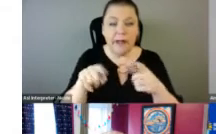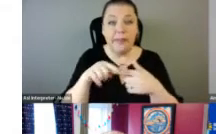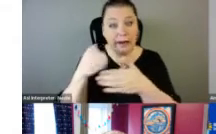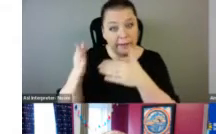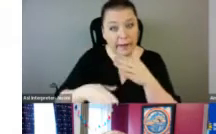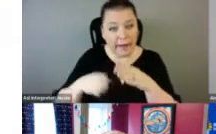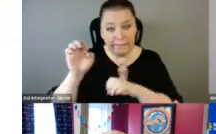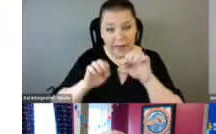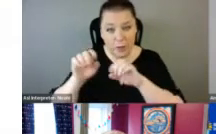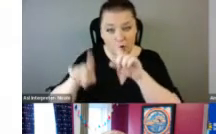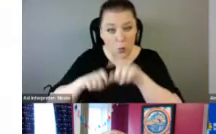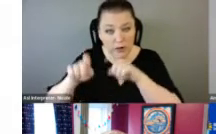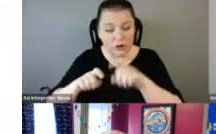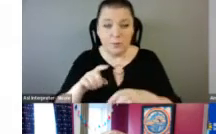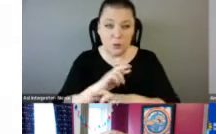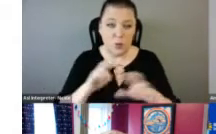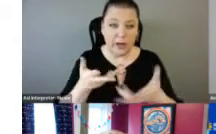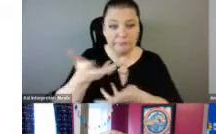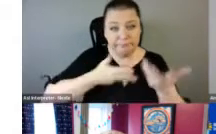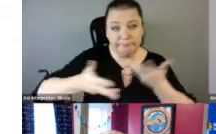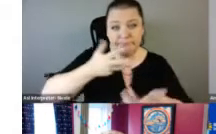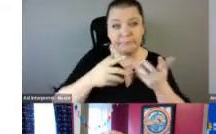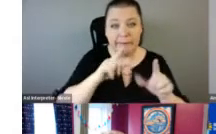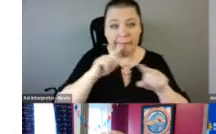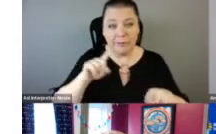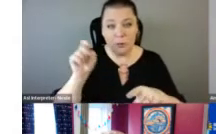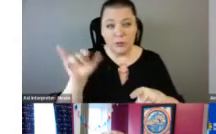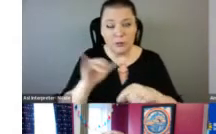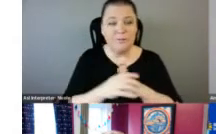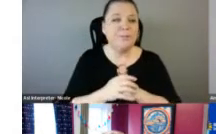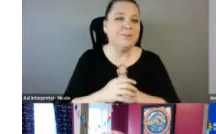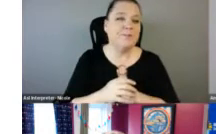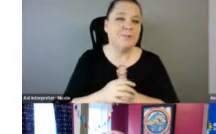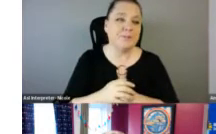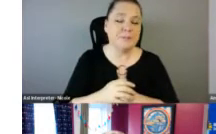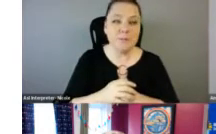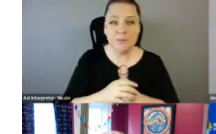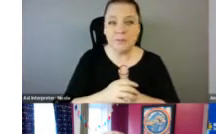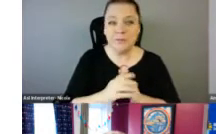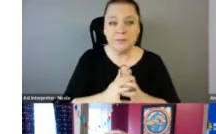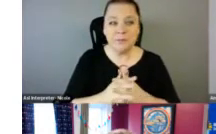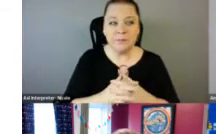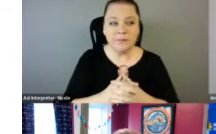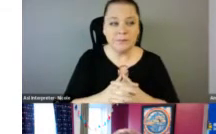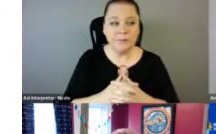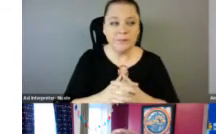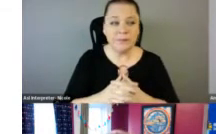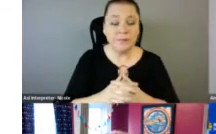do prepare to interact with us as well. Next slide please. And you're more than welcome at